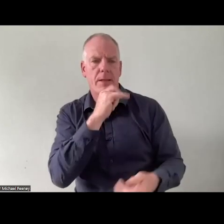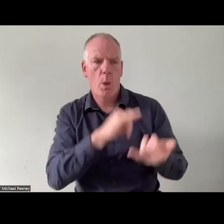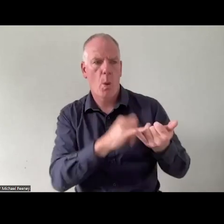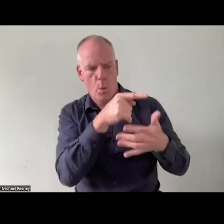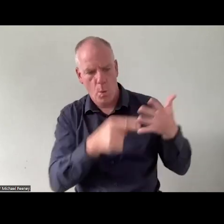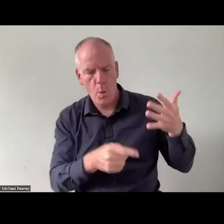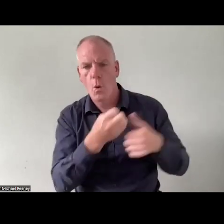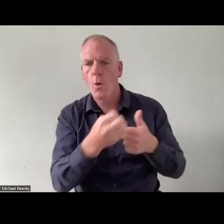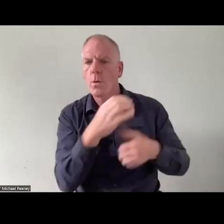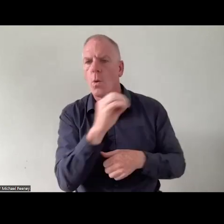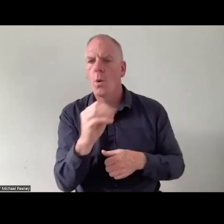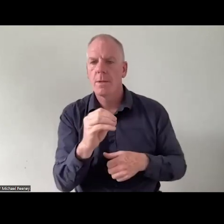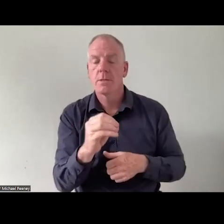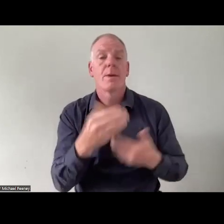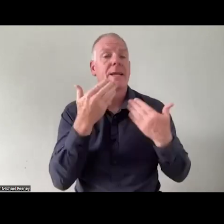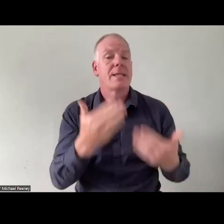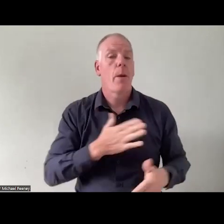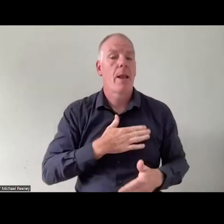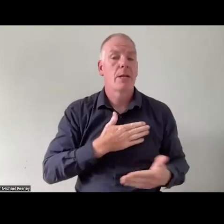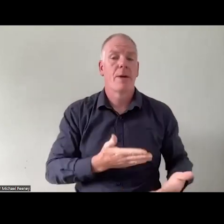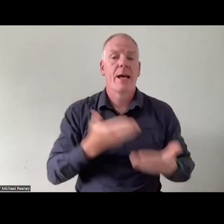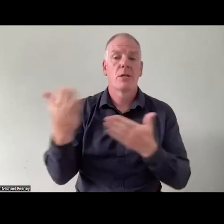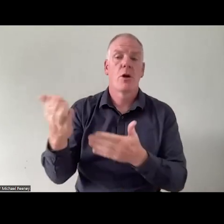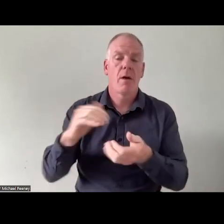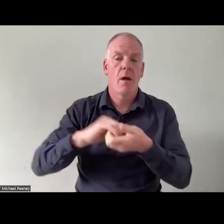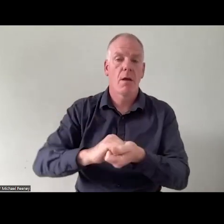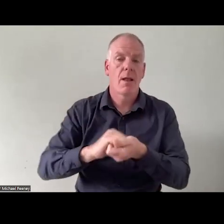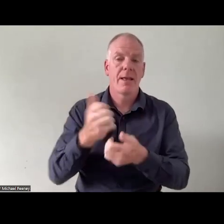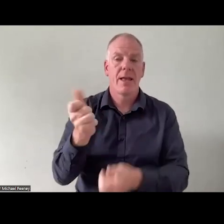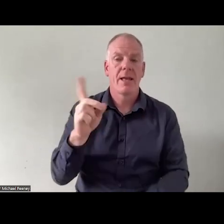But with that, I am going to hand over to my colleague, Adrian Colwell,